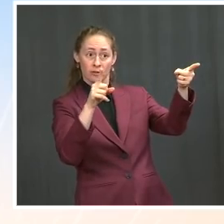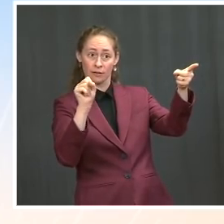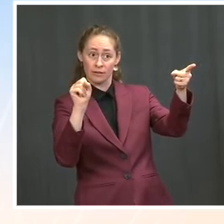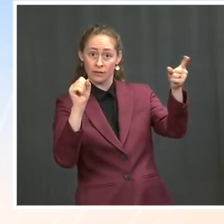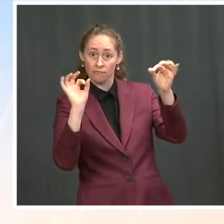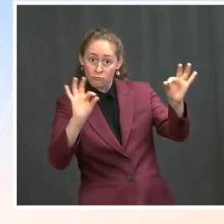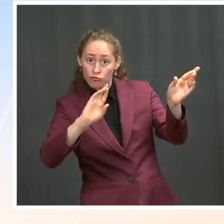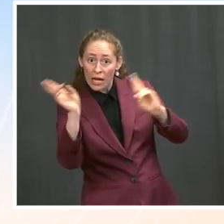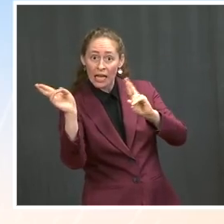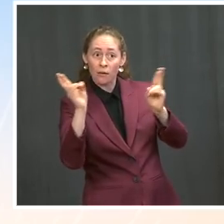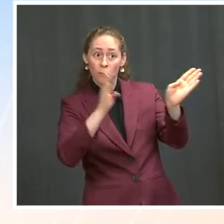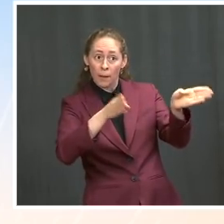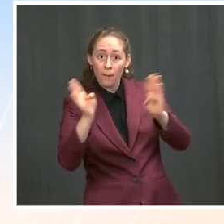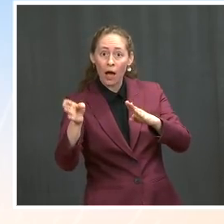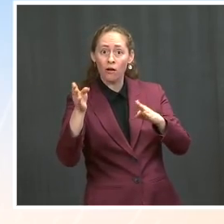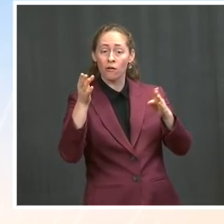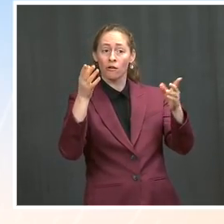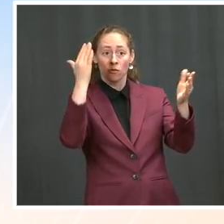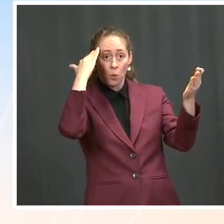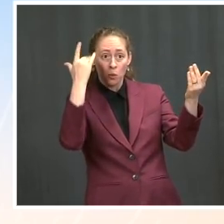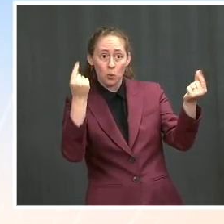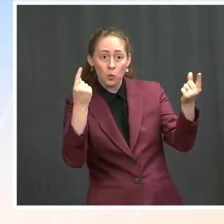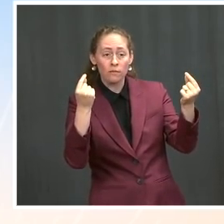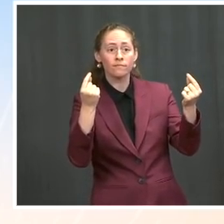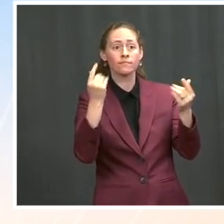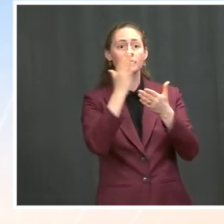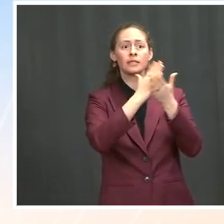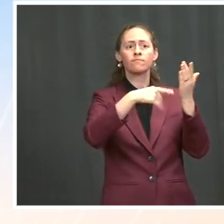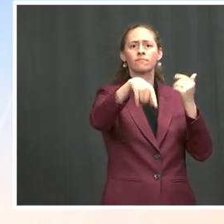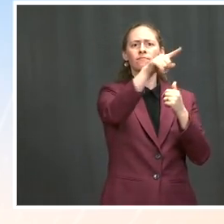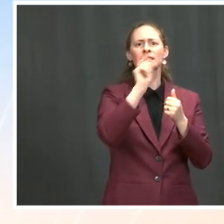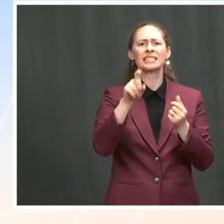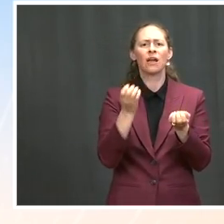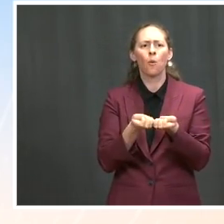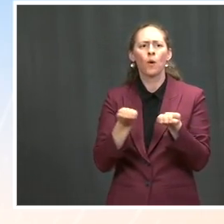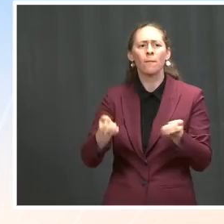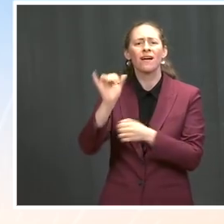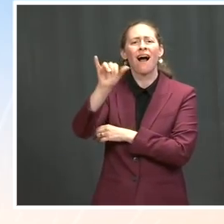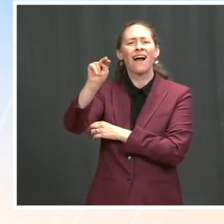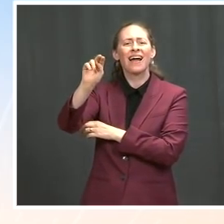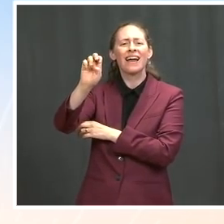Some supply teams need needles, syringes, and alcohol pads. Transportation needs --